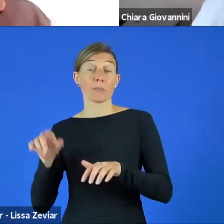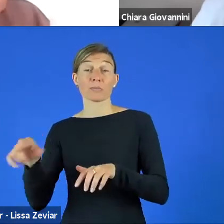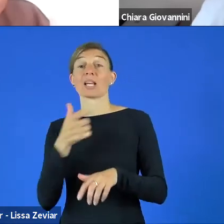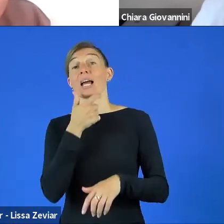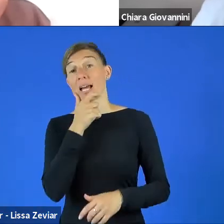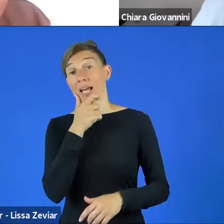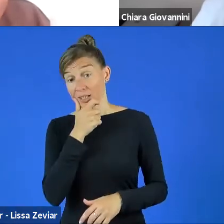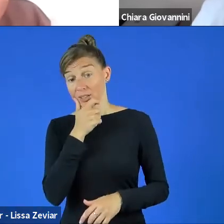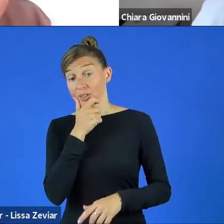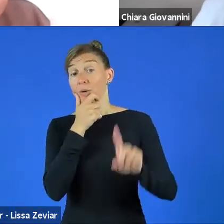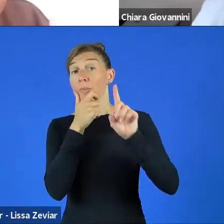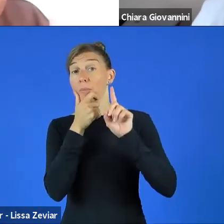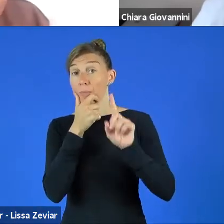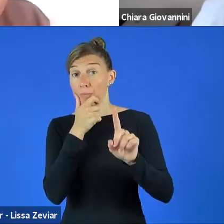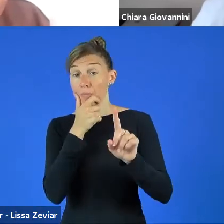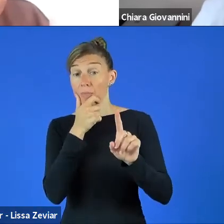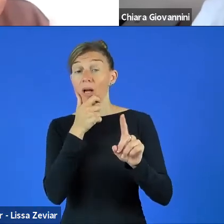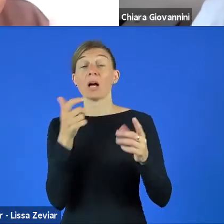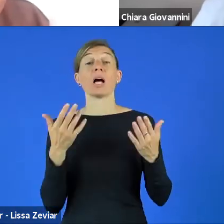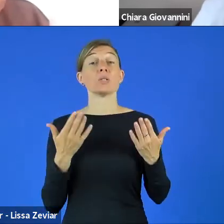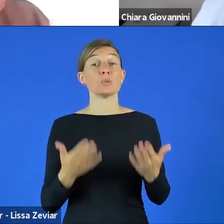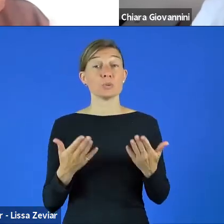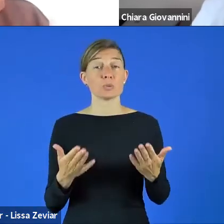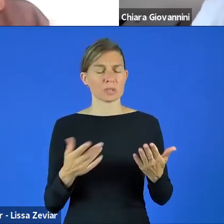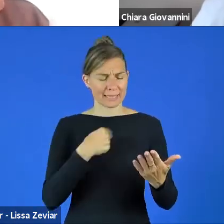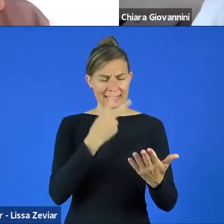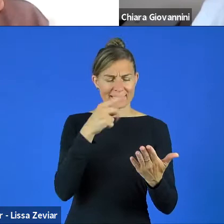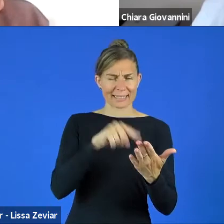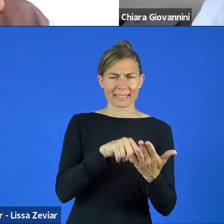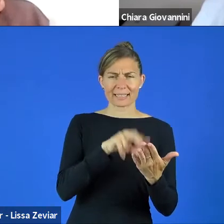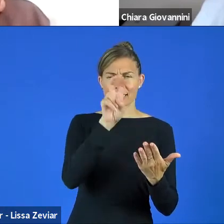But we have received some requests for Czech, Turkish and Spanish,